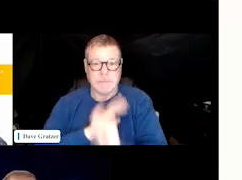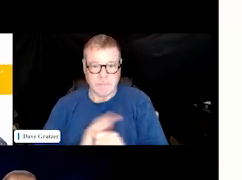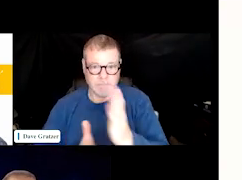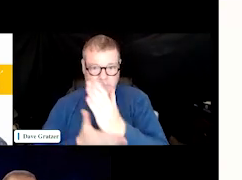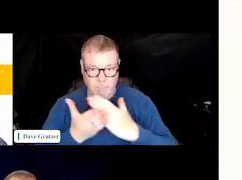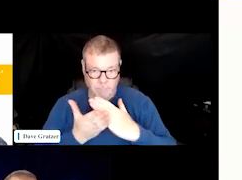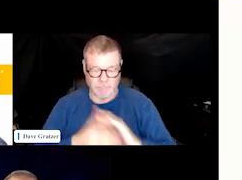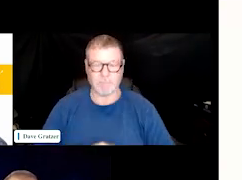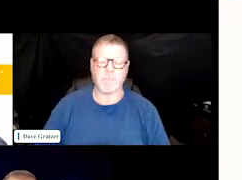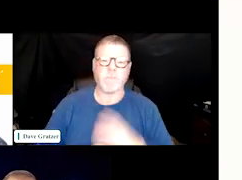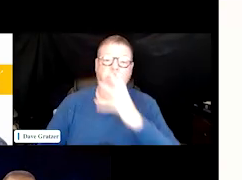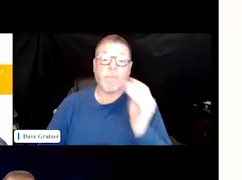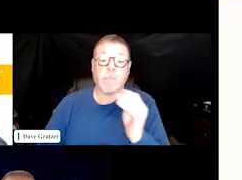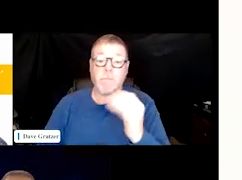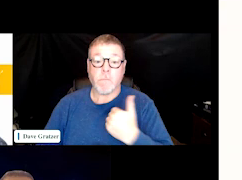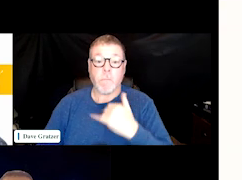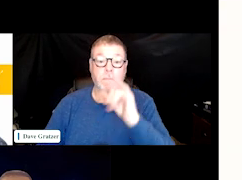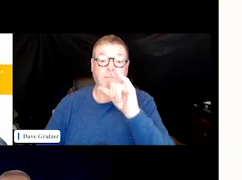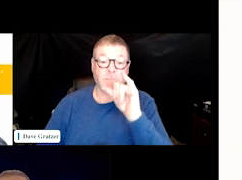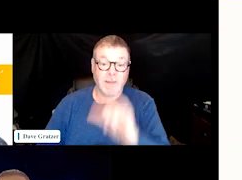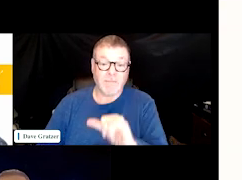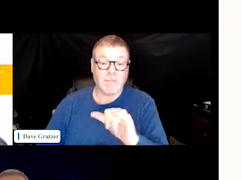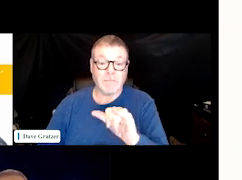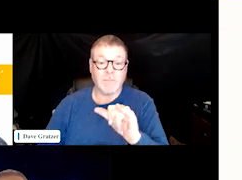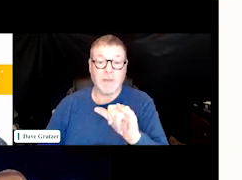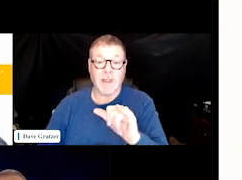And so, having that person who understands